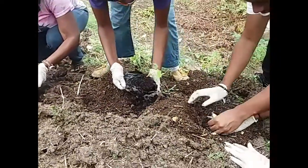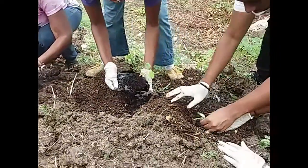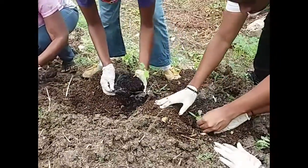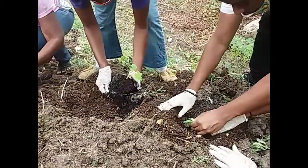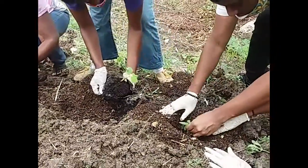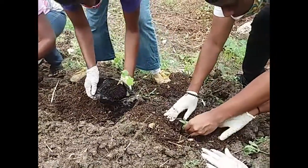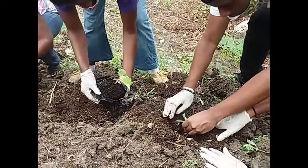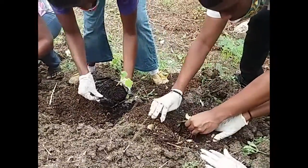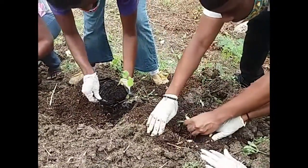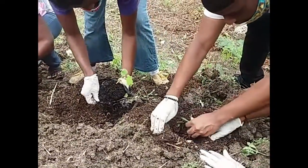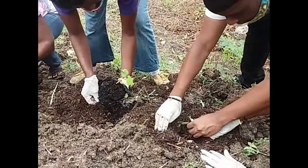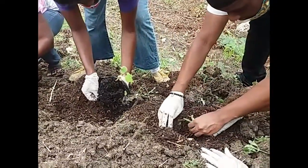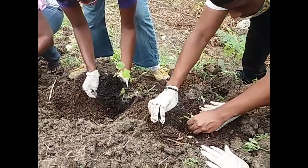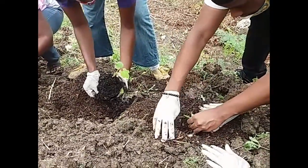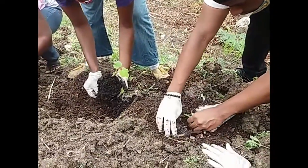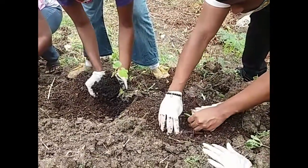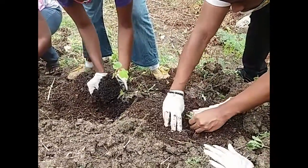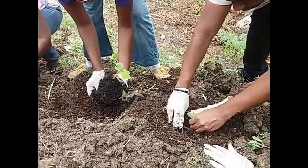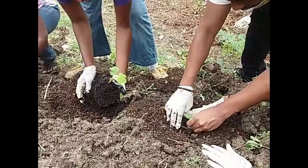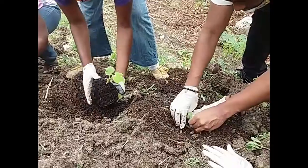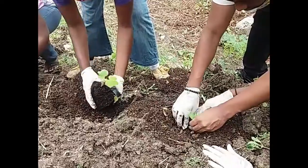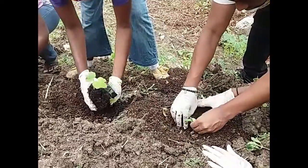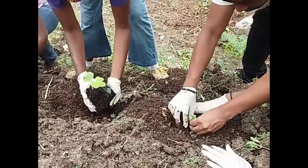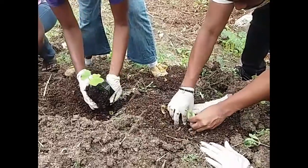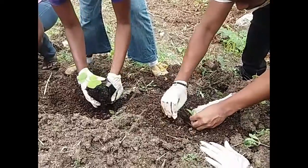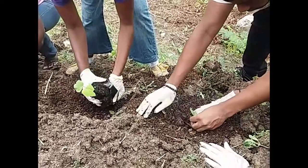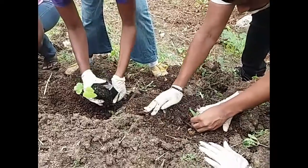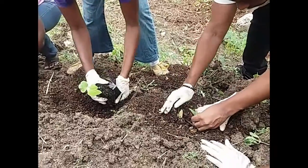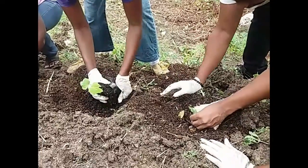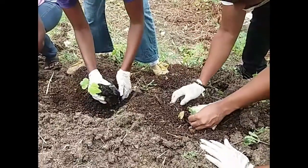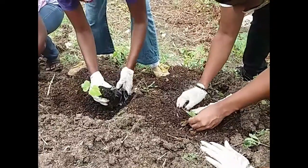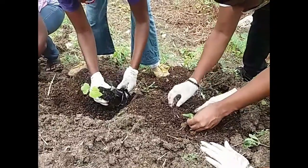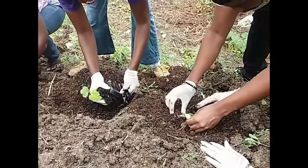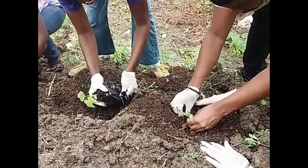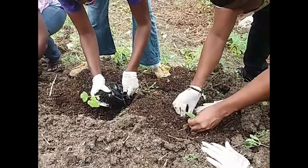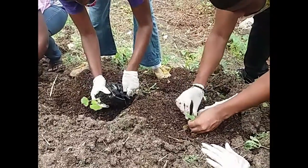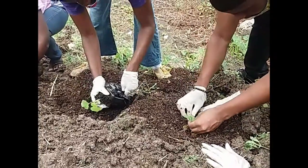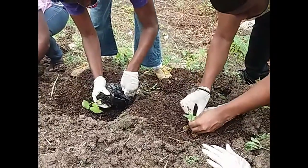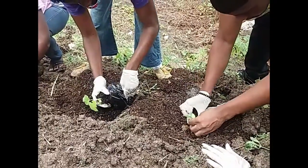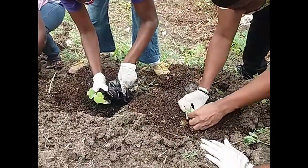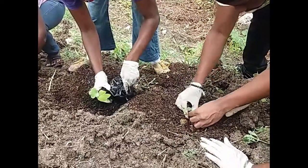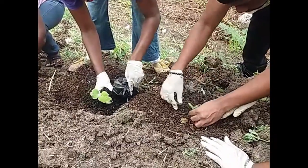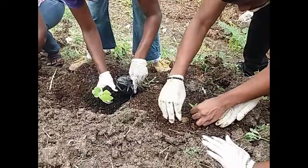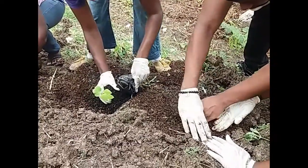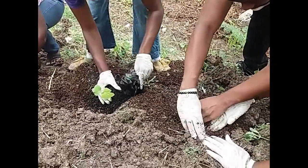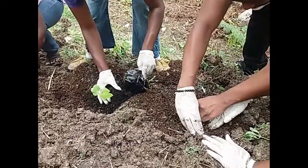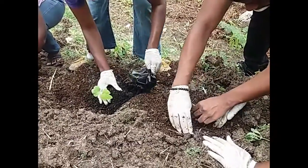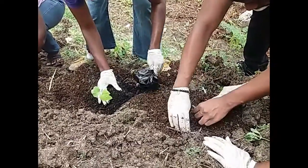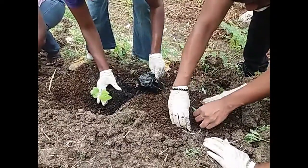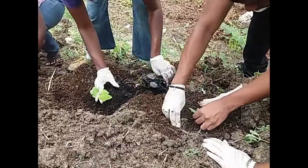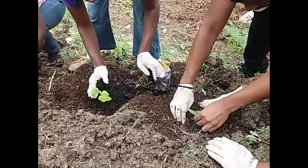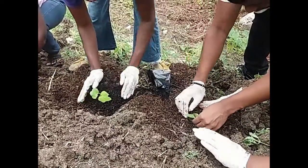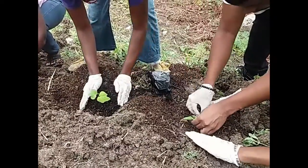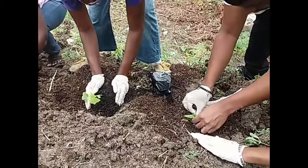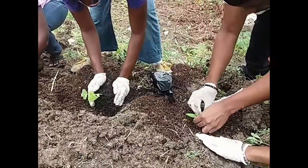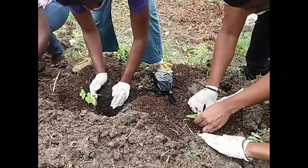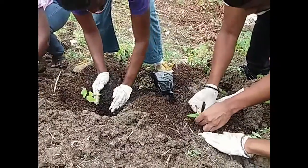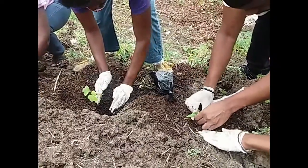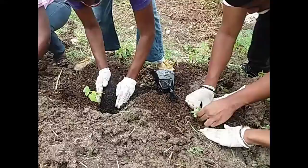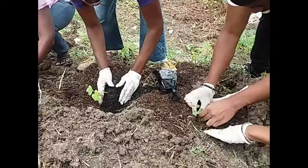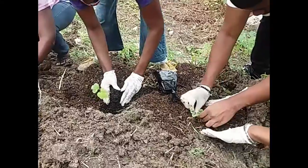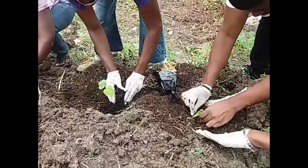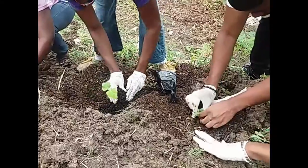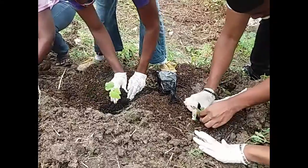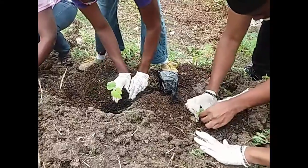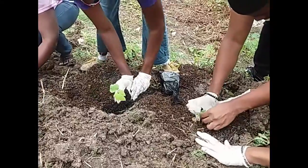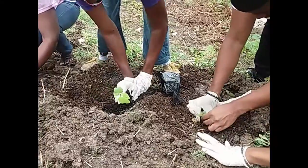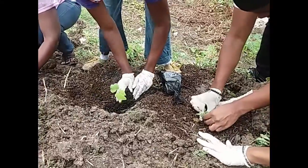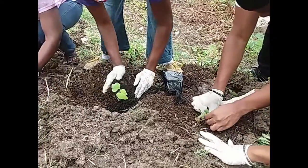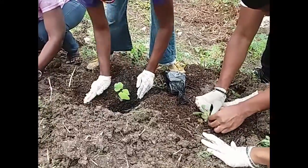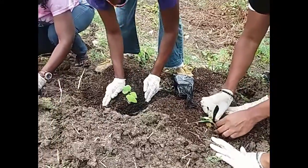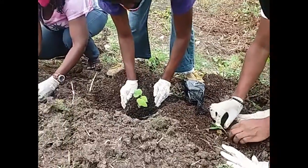okay